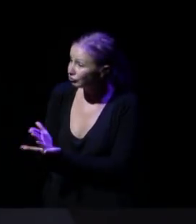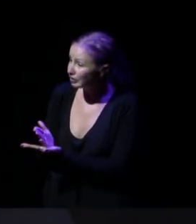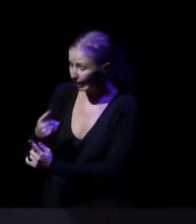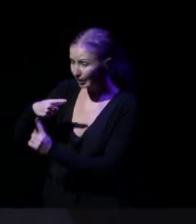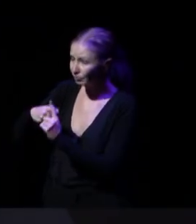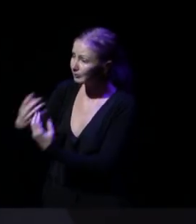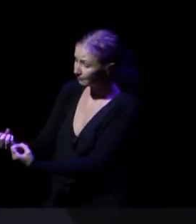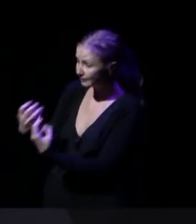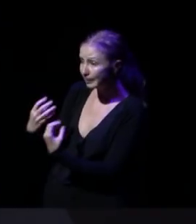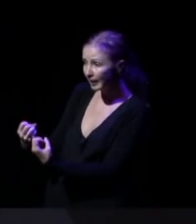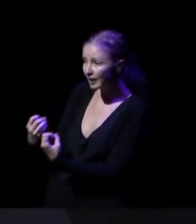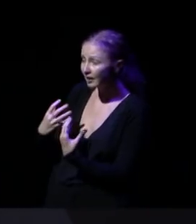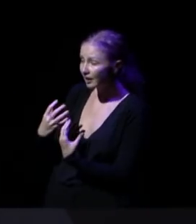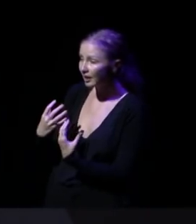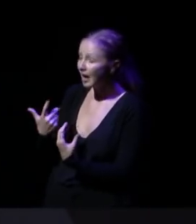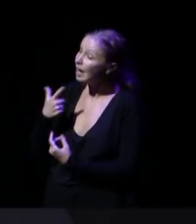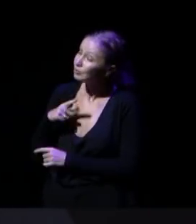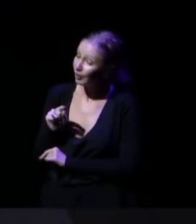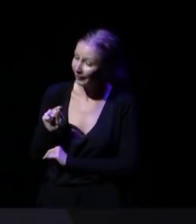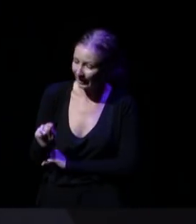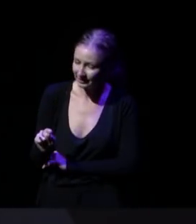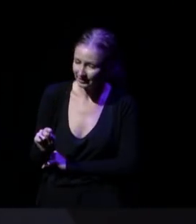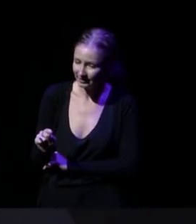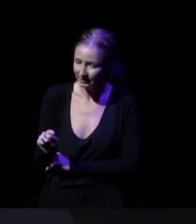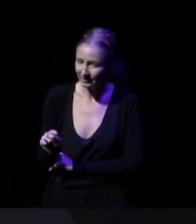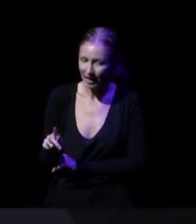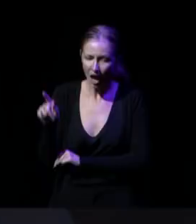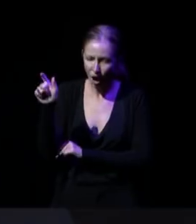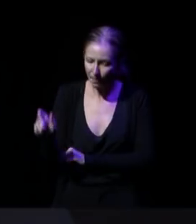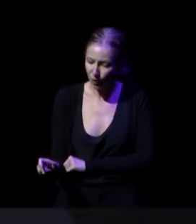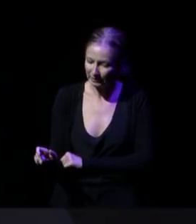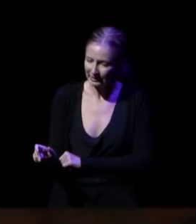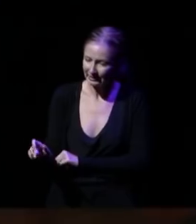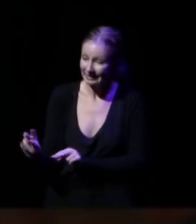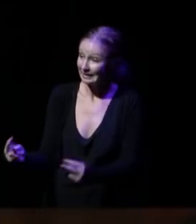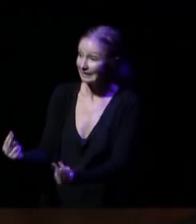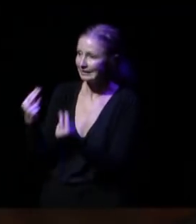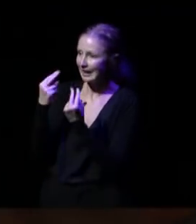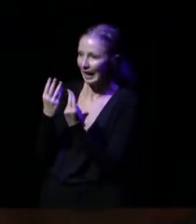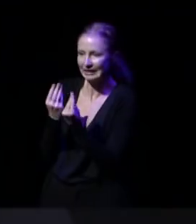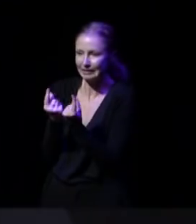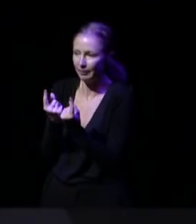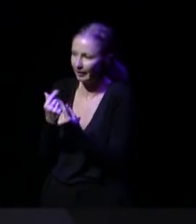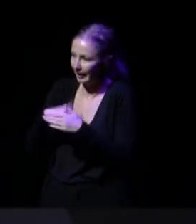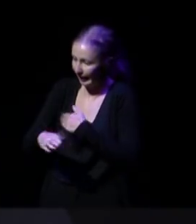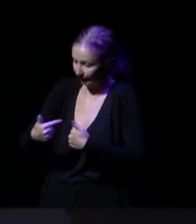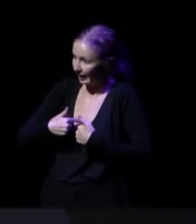when someone, because a compliment is really just someone seeing something in you that resonates with them.